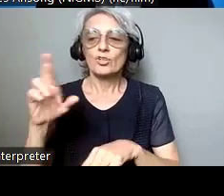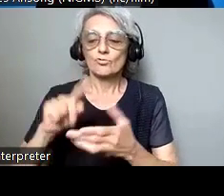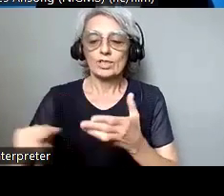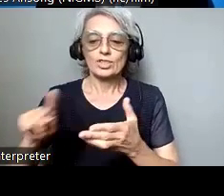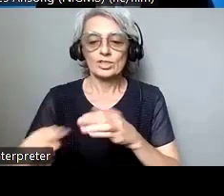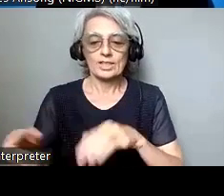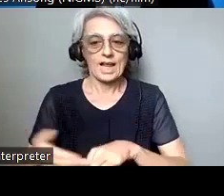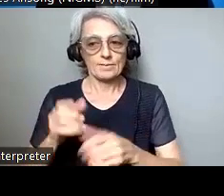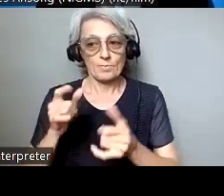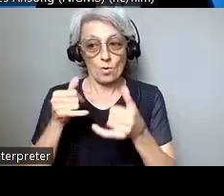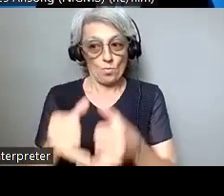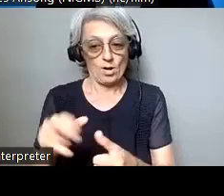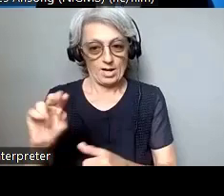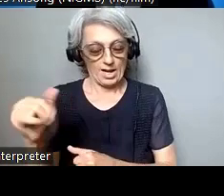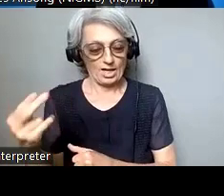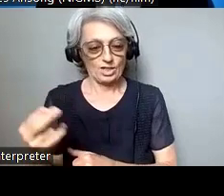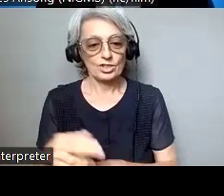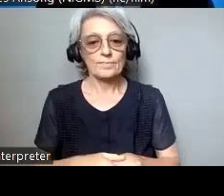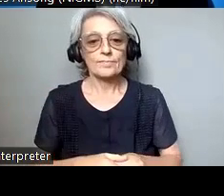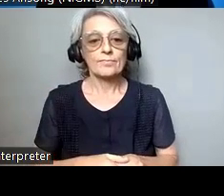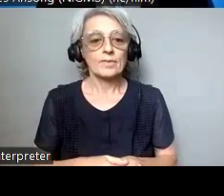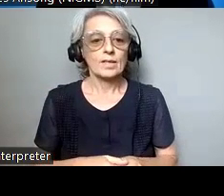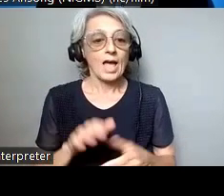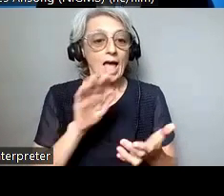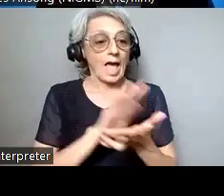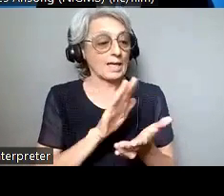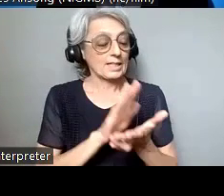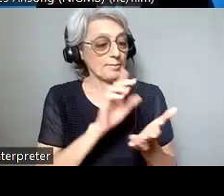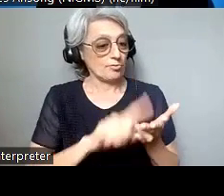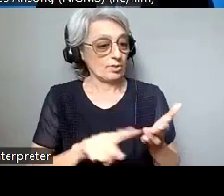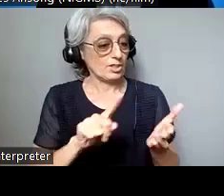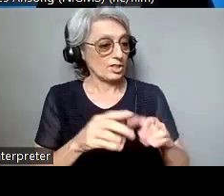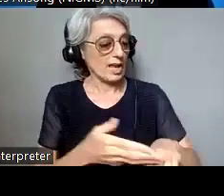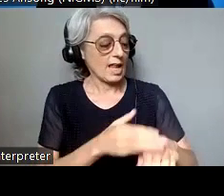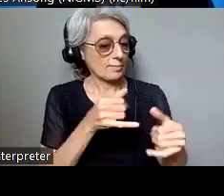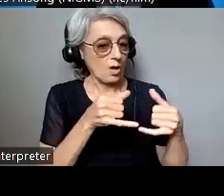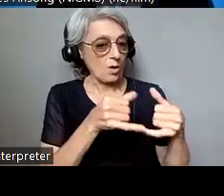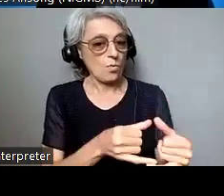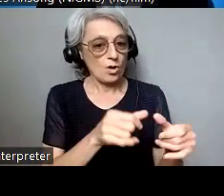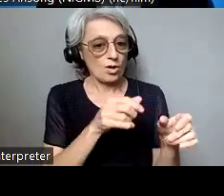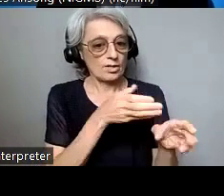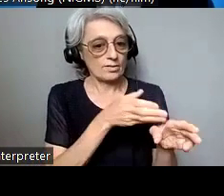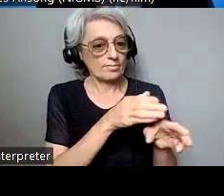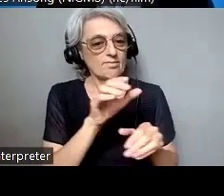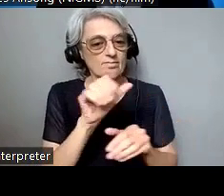the Academic Research Enhancement Award, AREA, for primarily undergraduate schools,